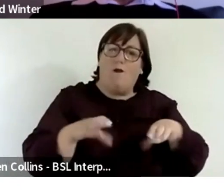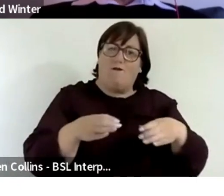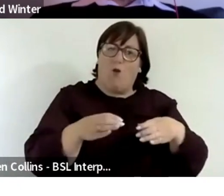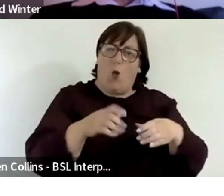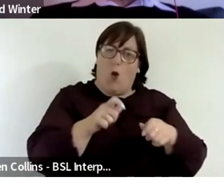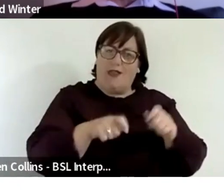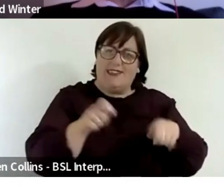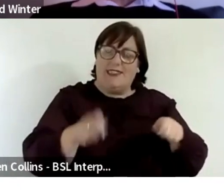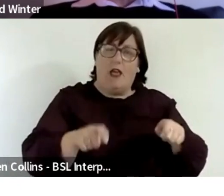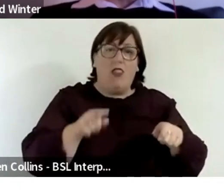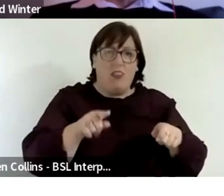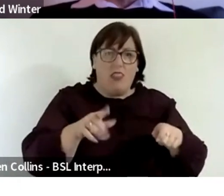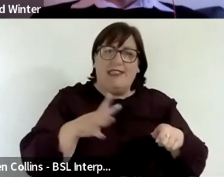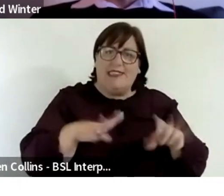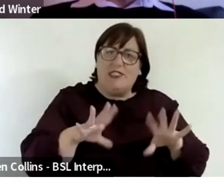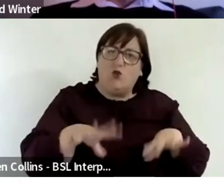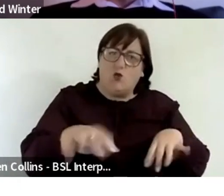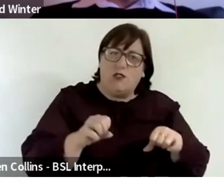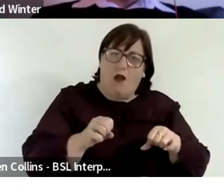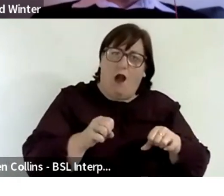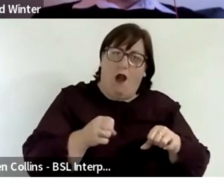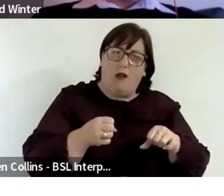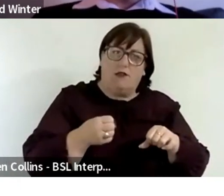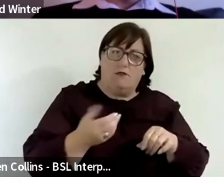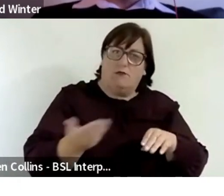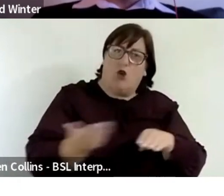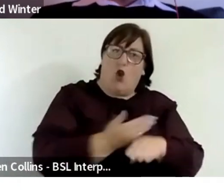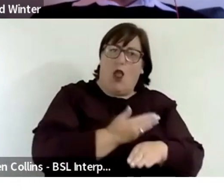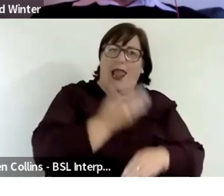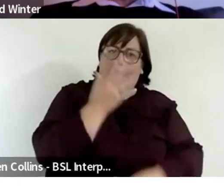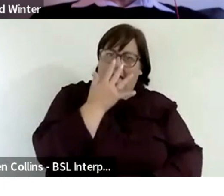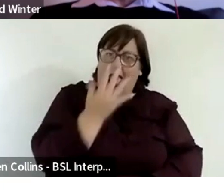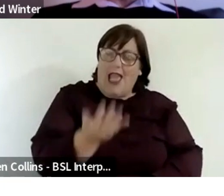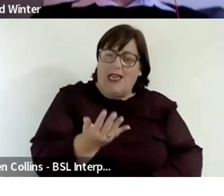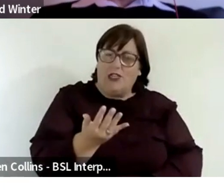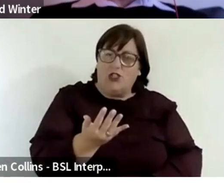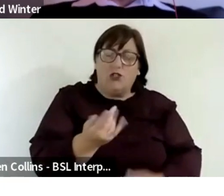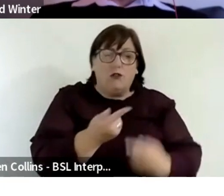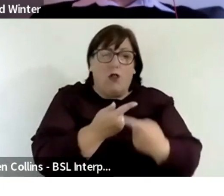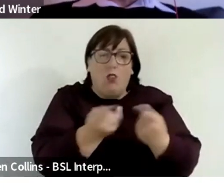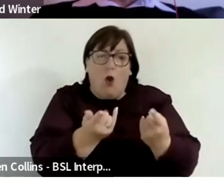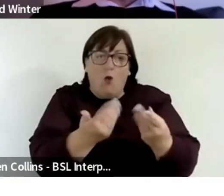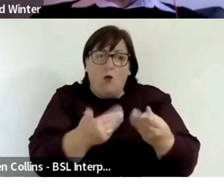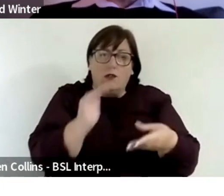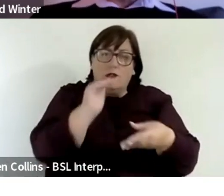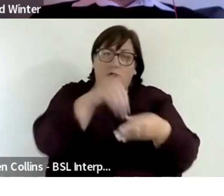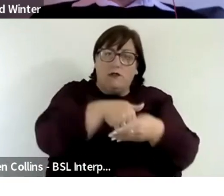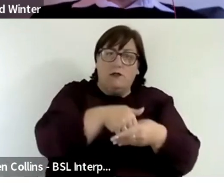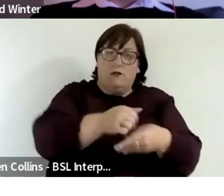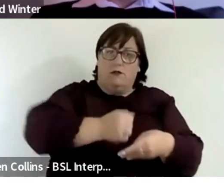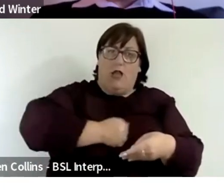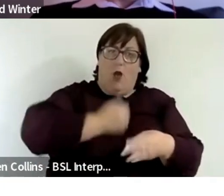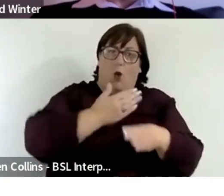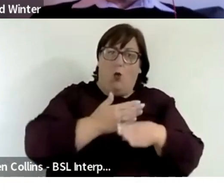As well as helping the young people that take part in these programmes, taking part in this work for volunteers also helps them.